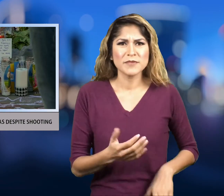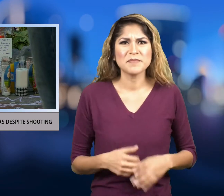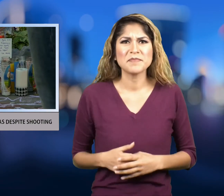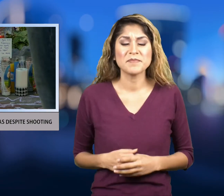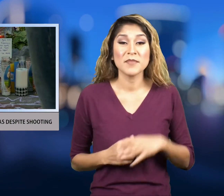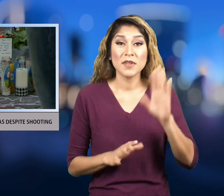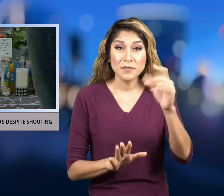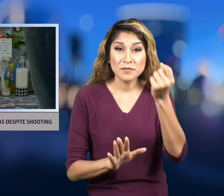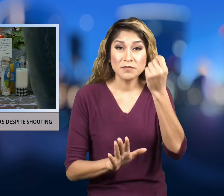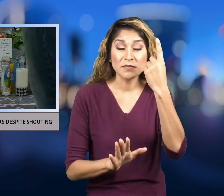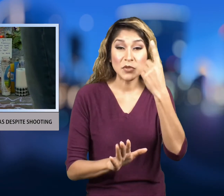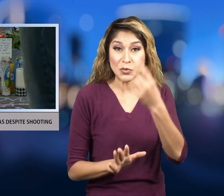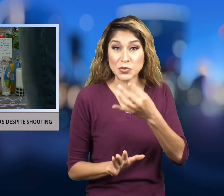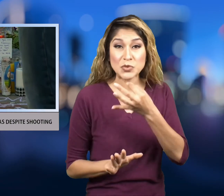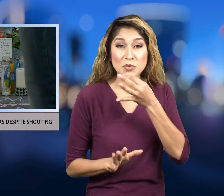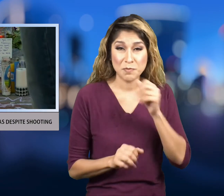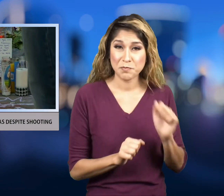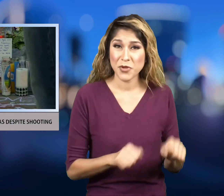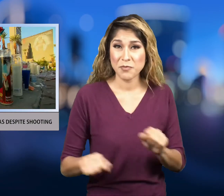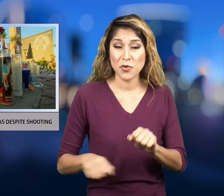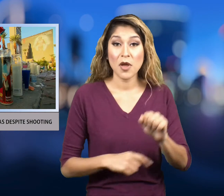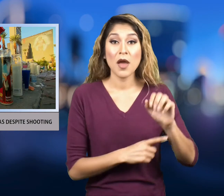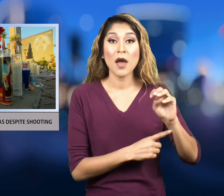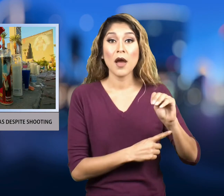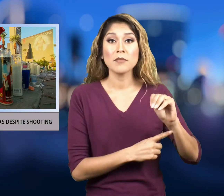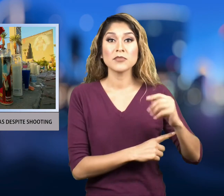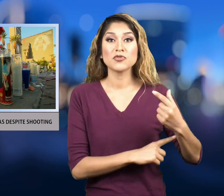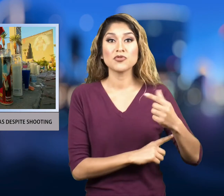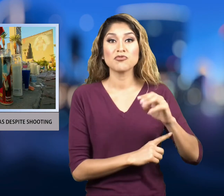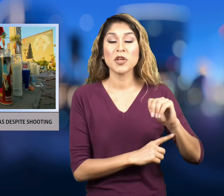However we will know soon if profits dropped at MGM.